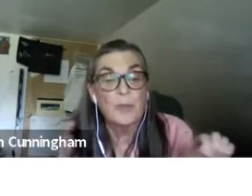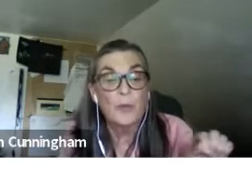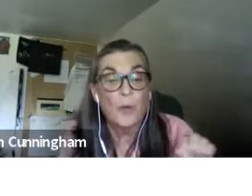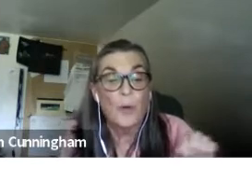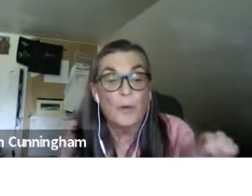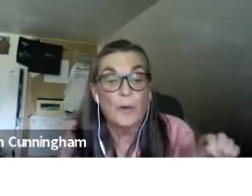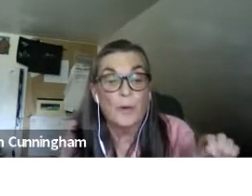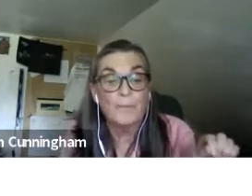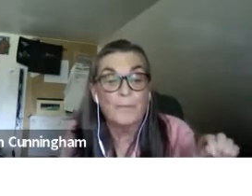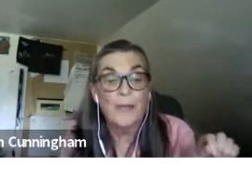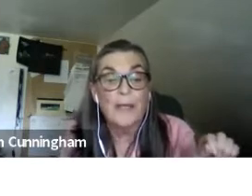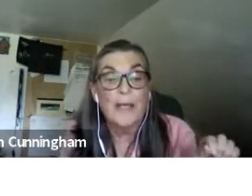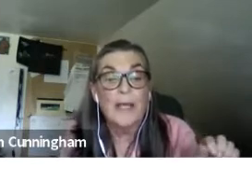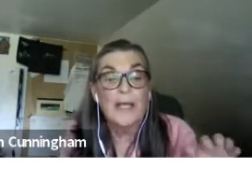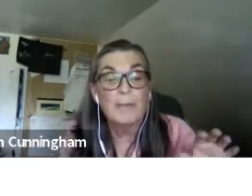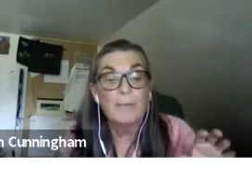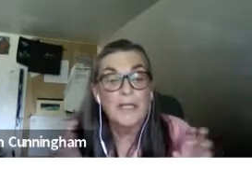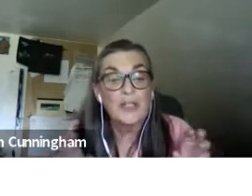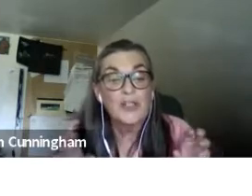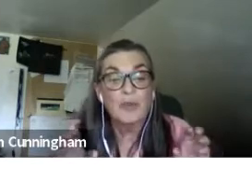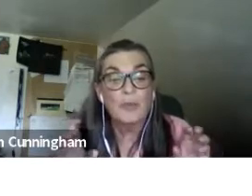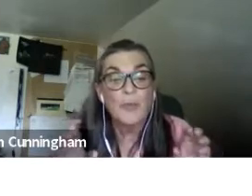rubber. And I placed 3